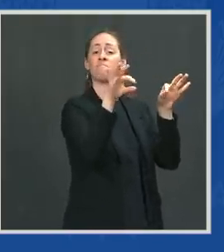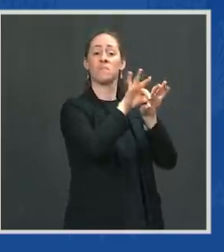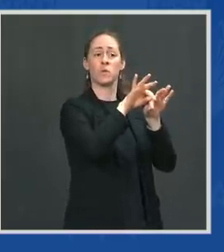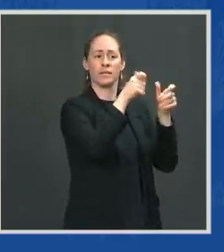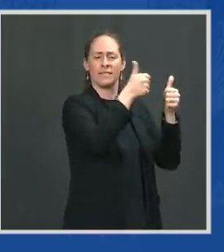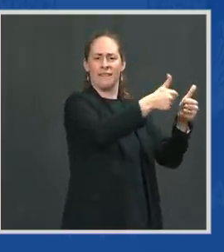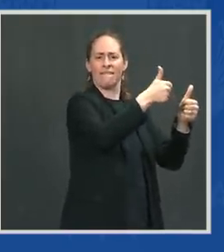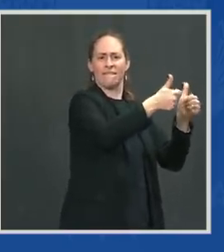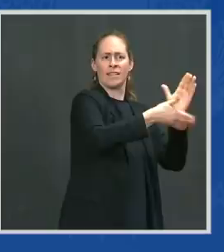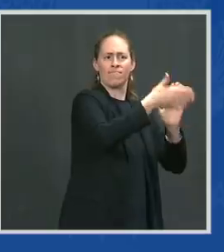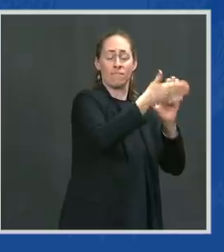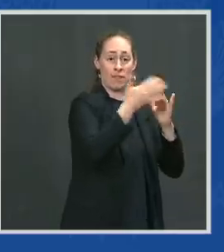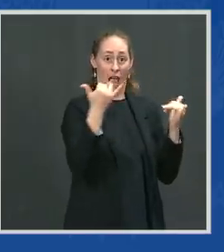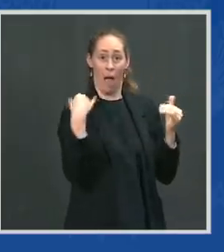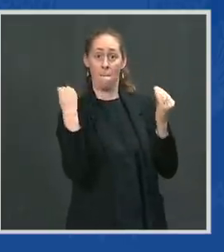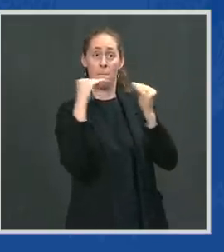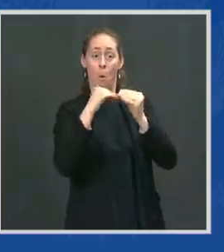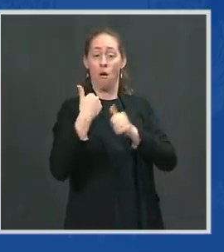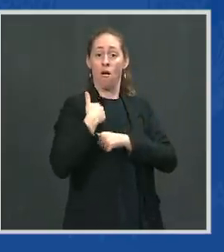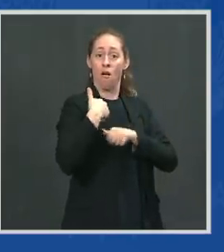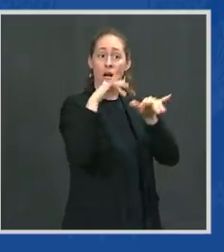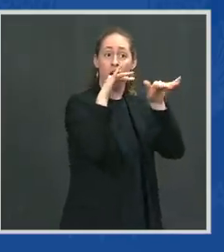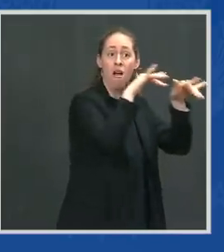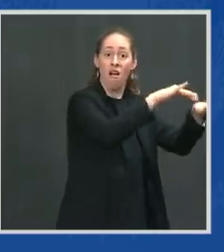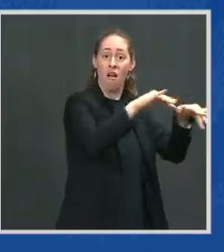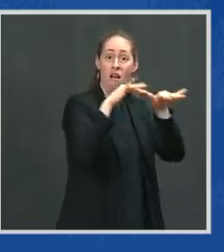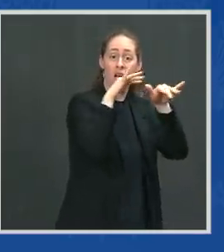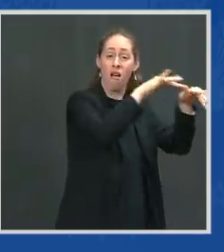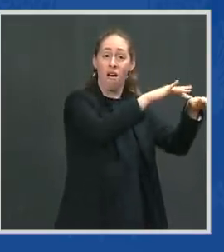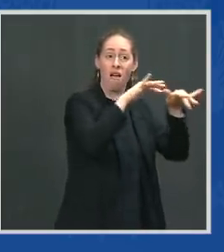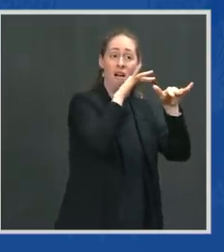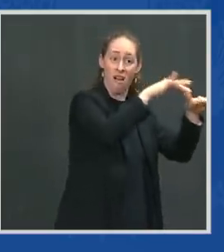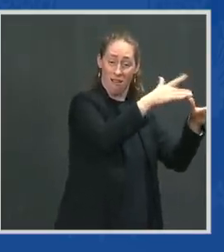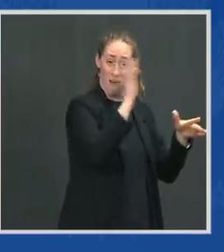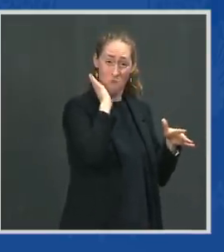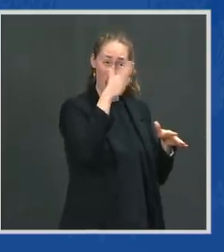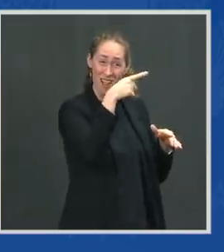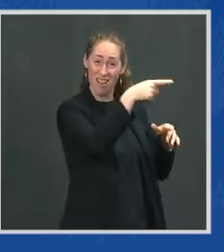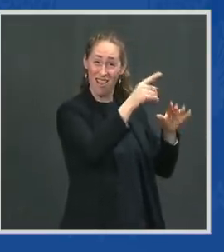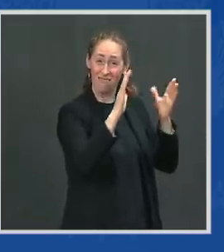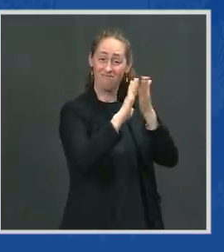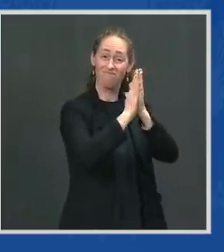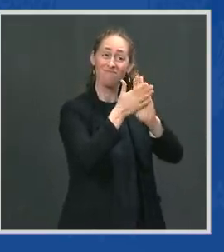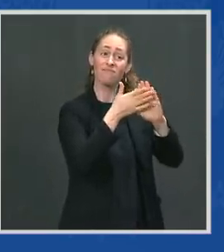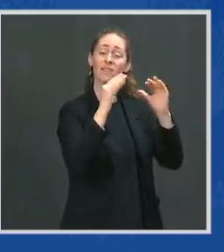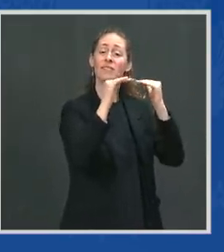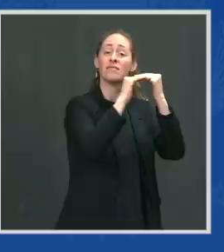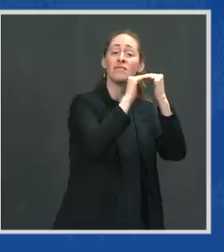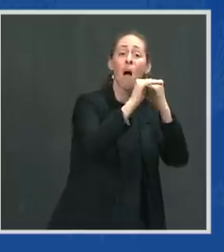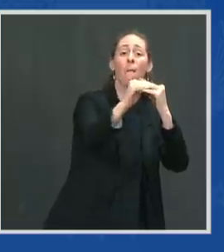could not create or sustain a durable Afghan government. I believed that our presence in Afghanistan